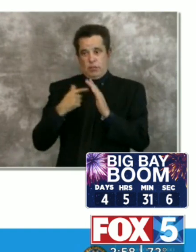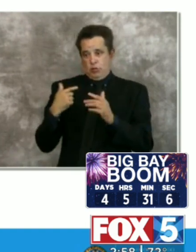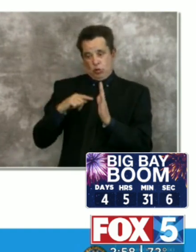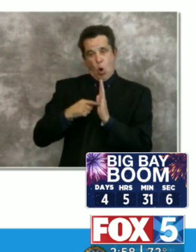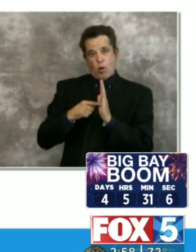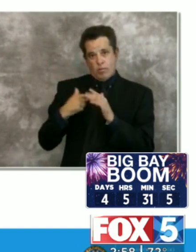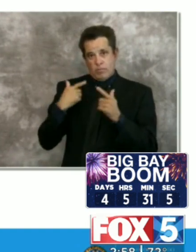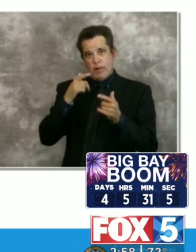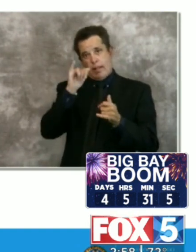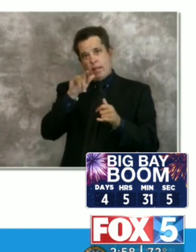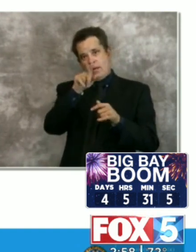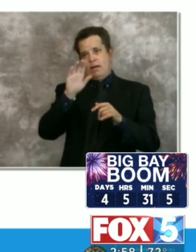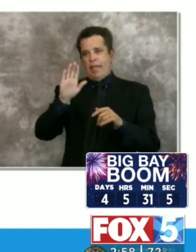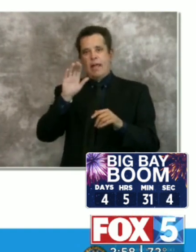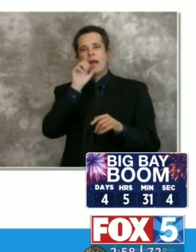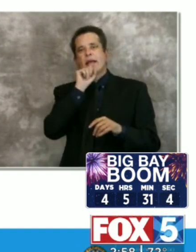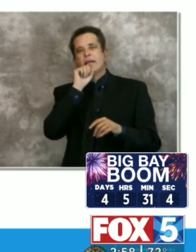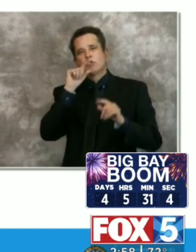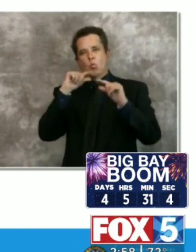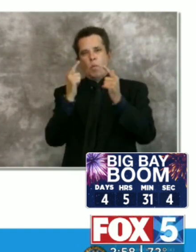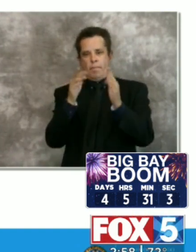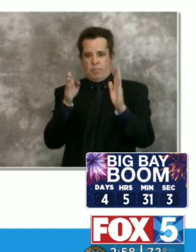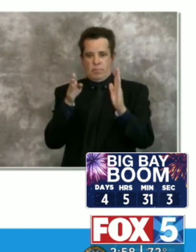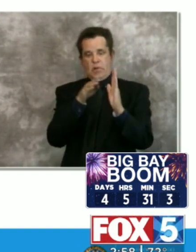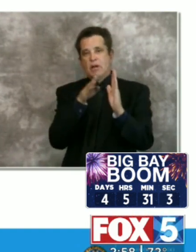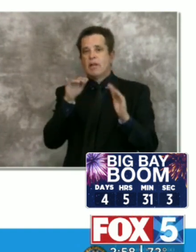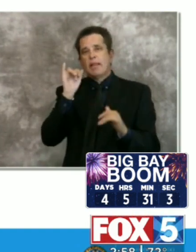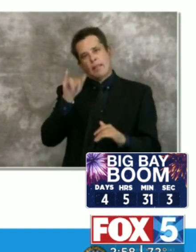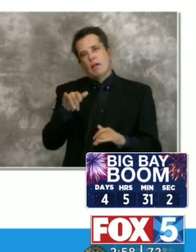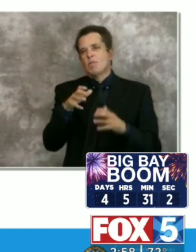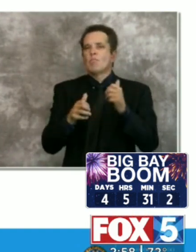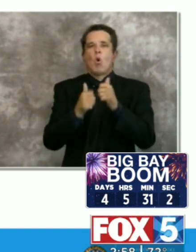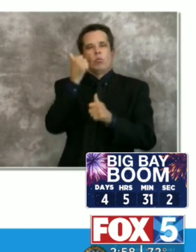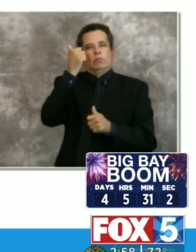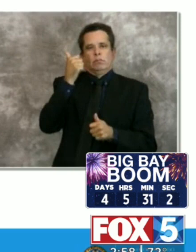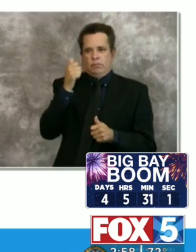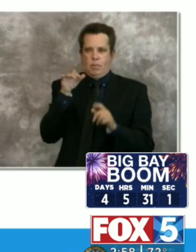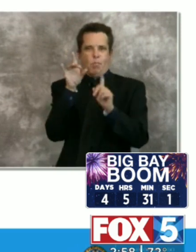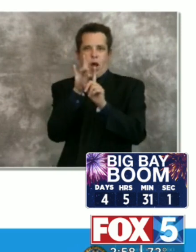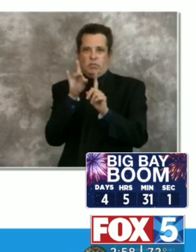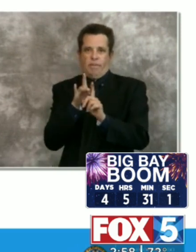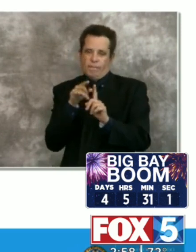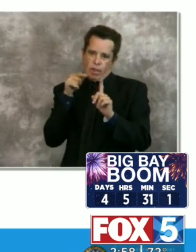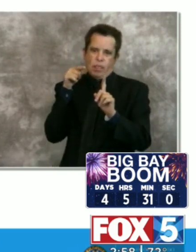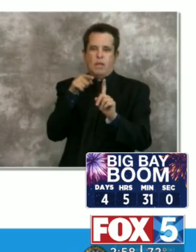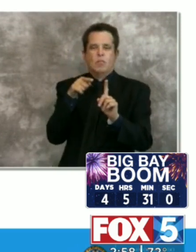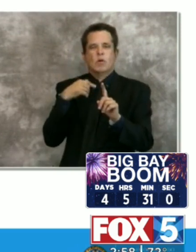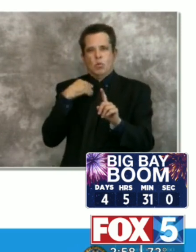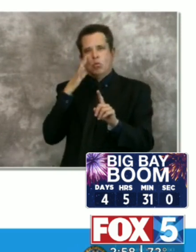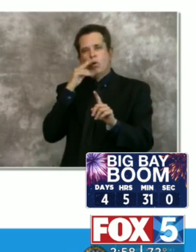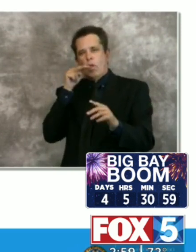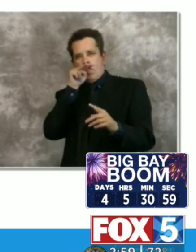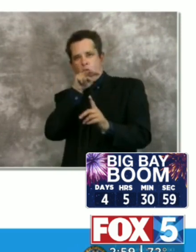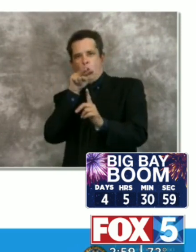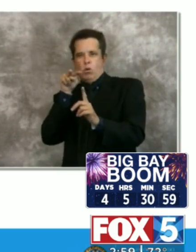IN MARCH TO NOW AT 56% AFTER ABOUT 4 MONTHS FROM THE VERY START OF THE PANDEMIC INDIVIDUALS IN THIS AGE GROUP